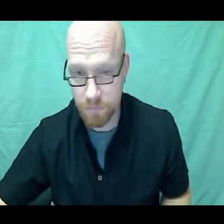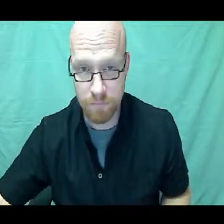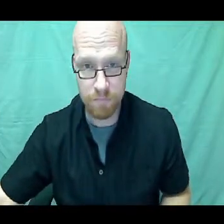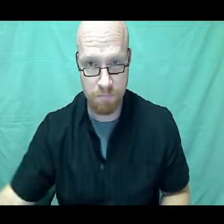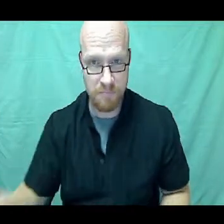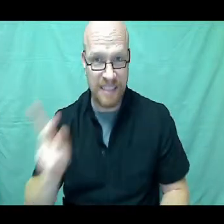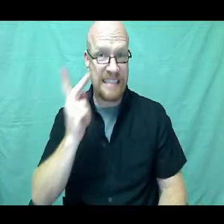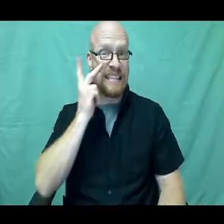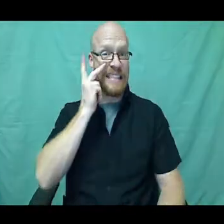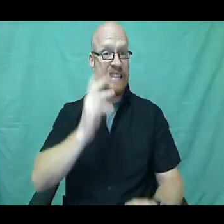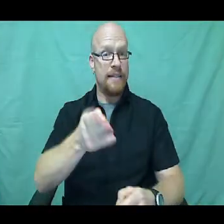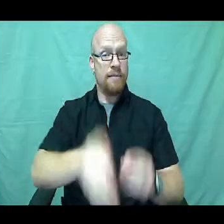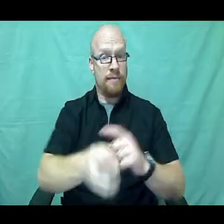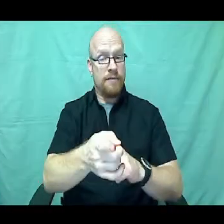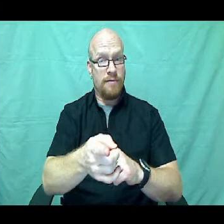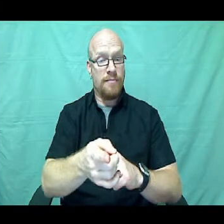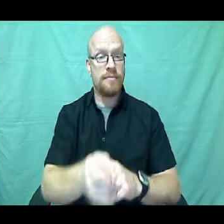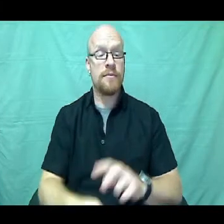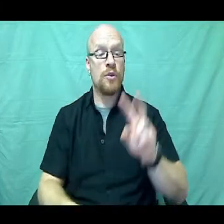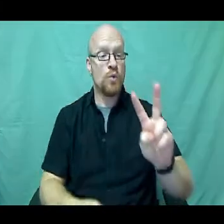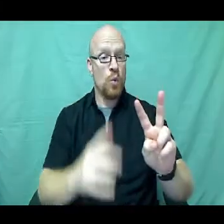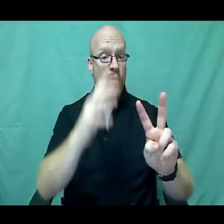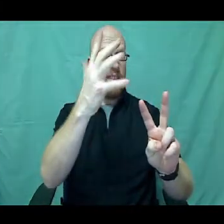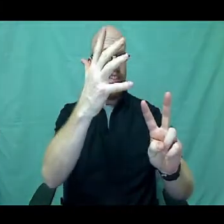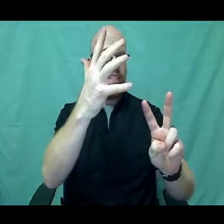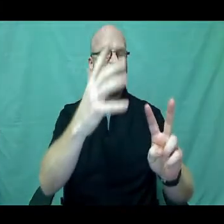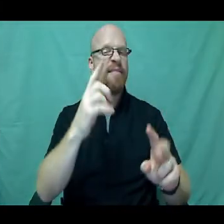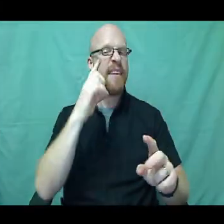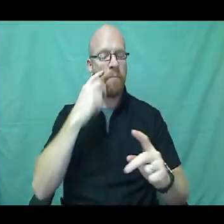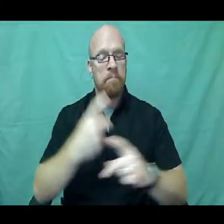Now this here, we have two to the fifth, 10 multiplied